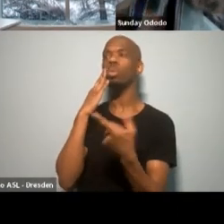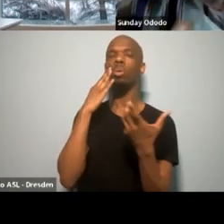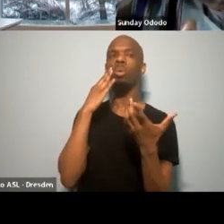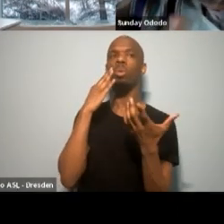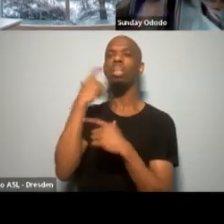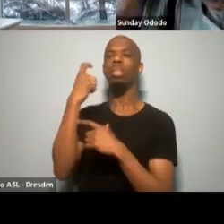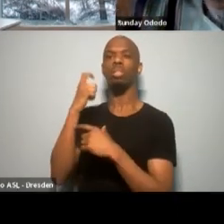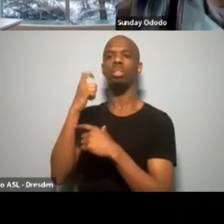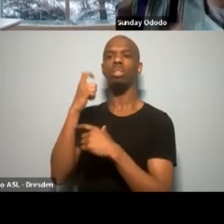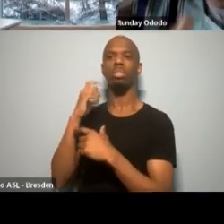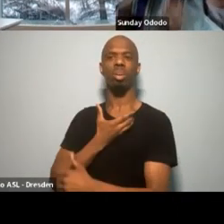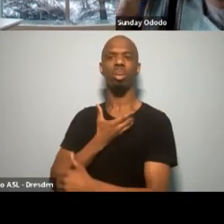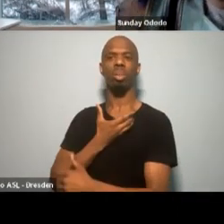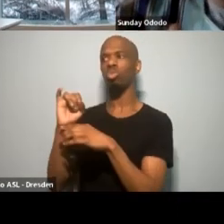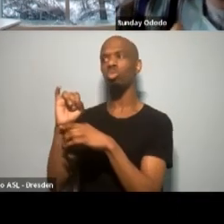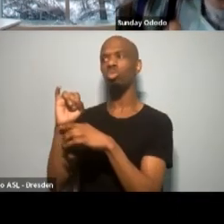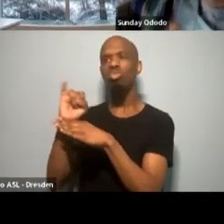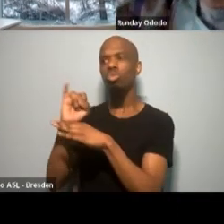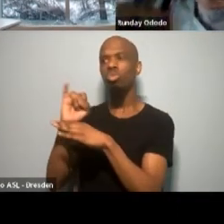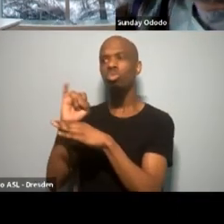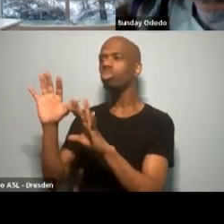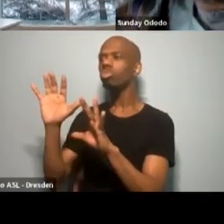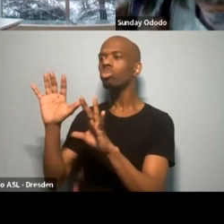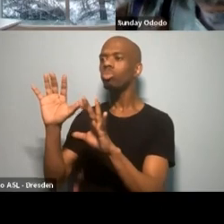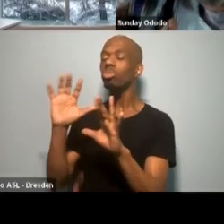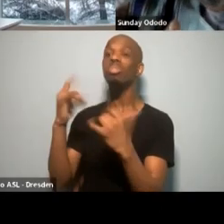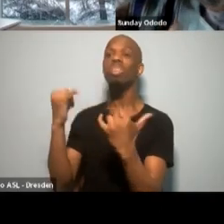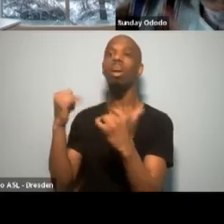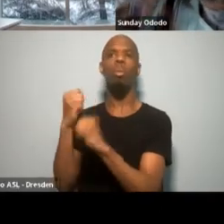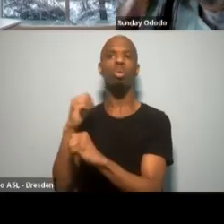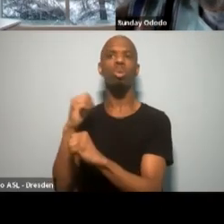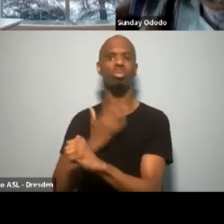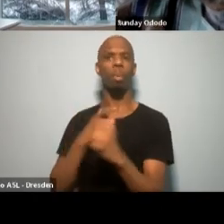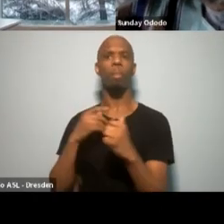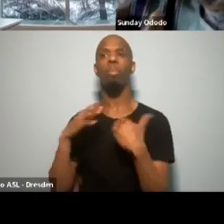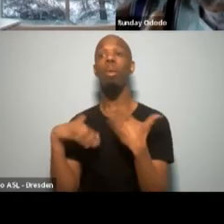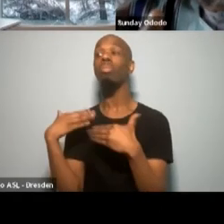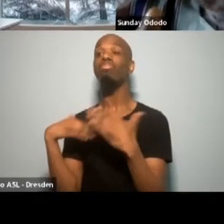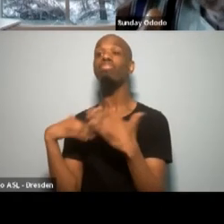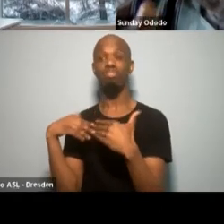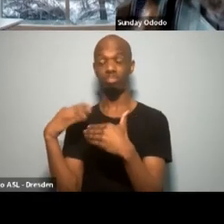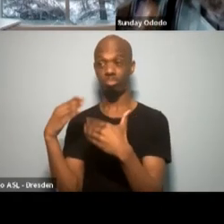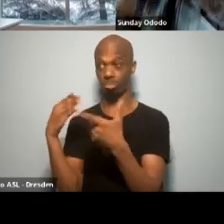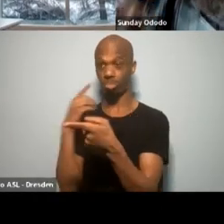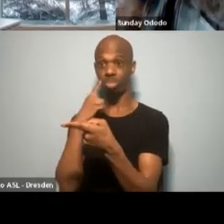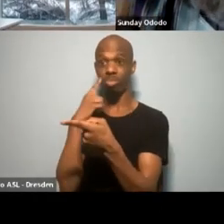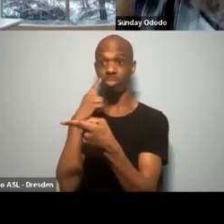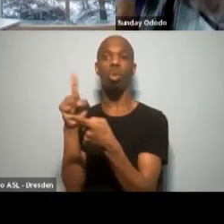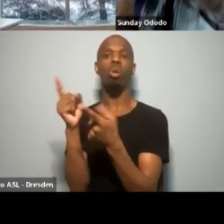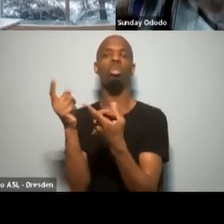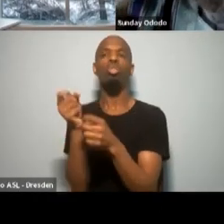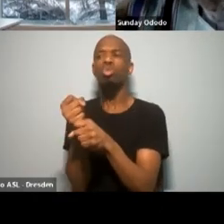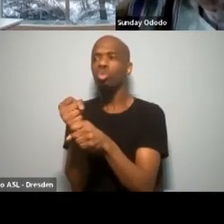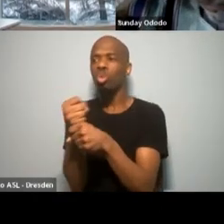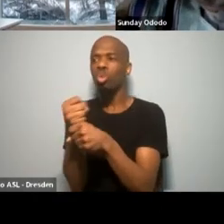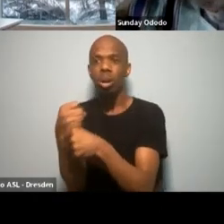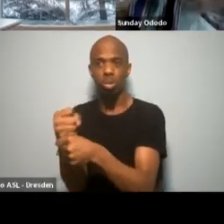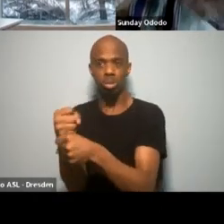that most of the processes we go through to create, that require this technology,